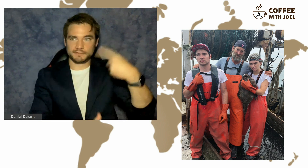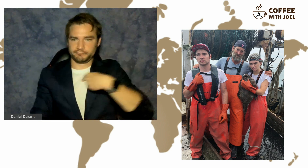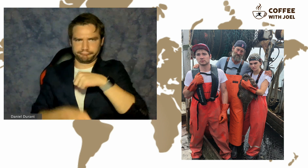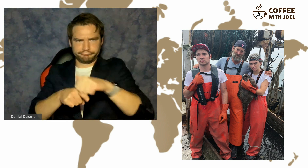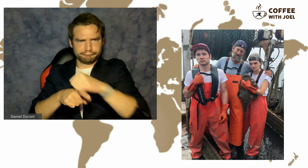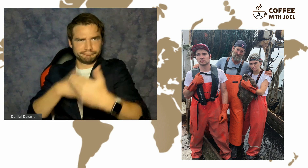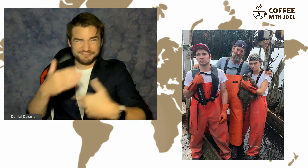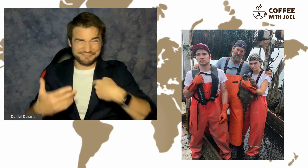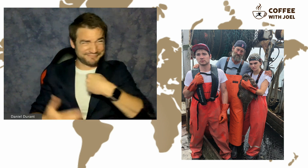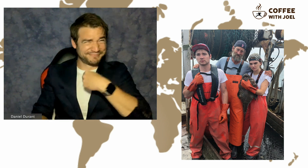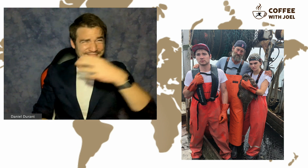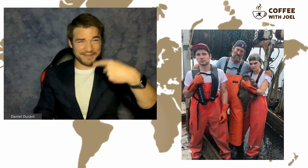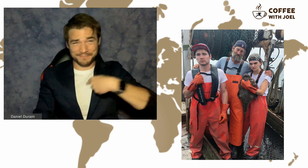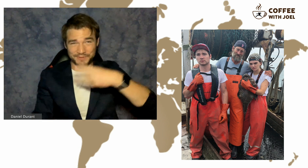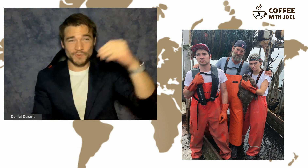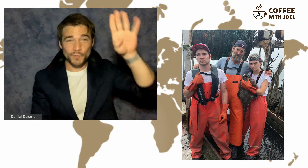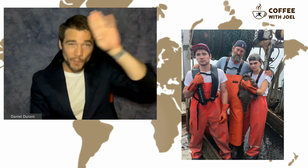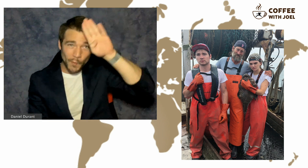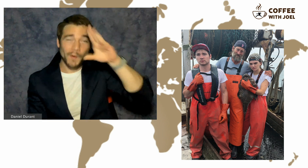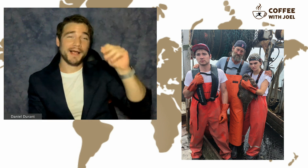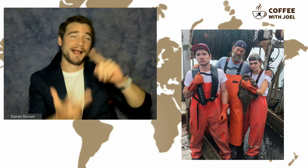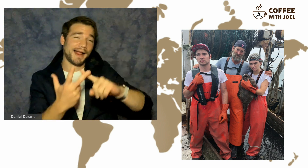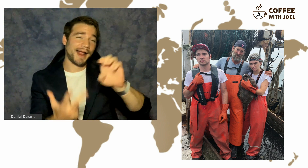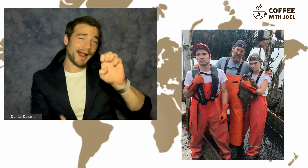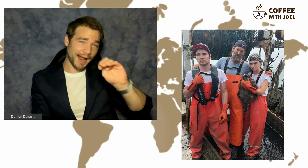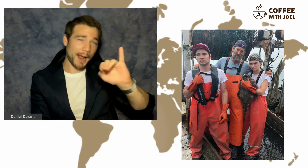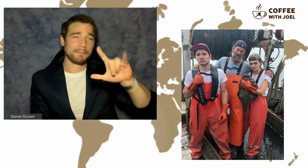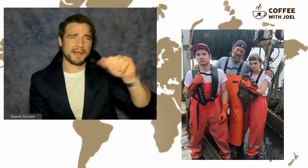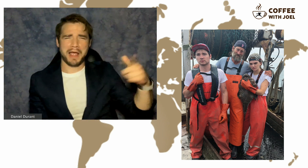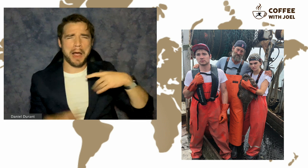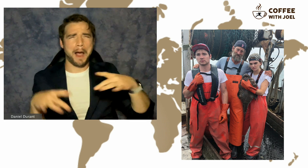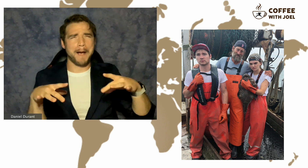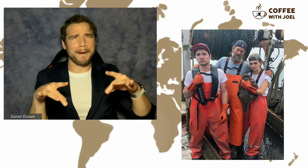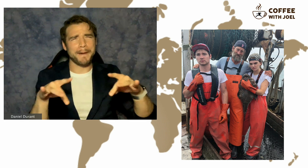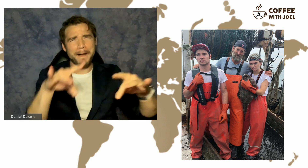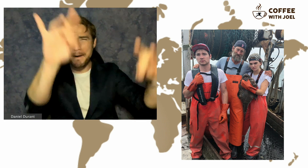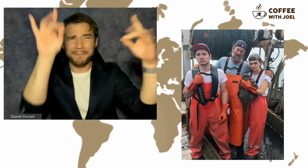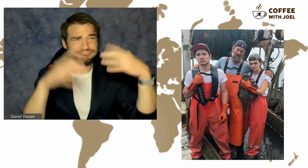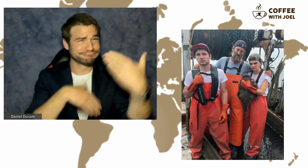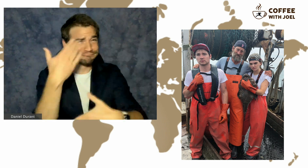but once we practiced it, me and Troy and Emilia picked up fast